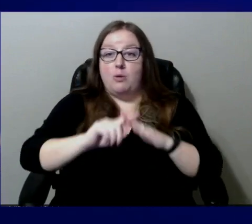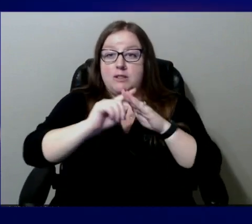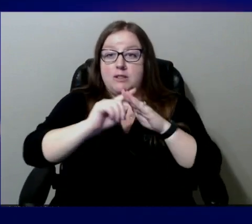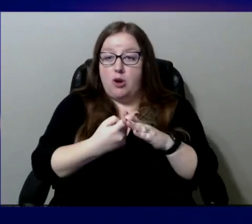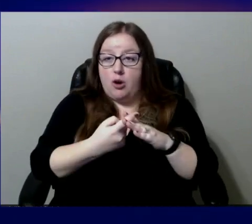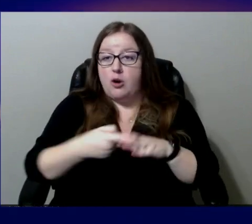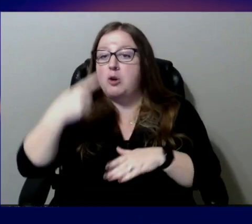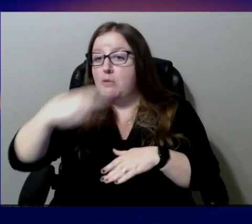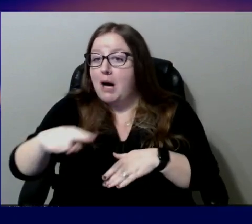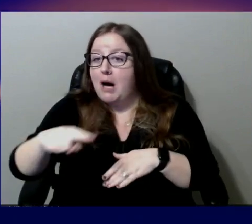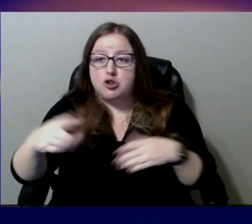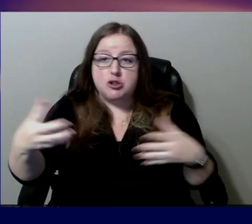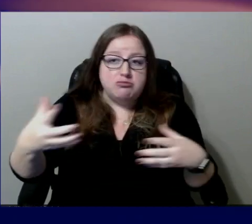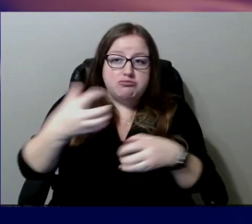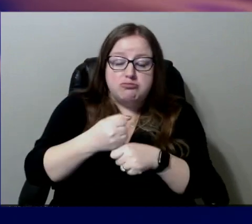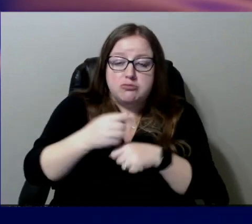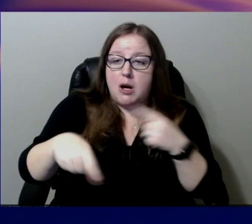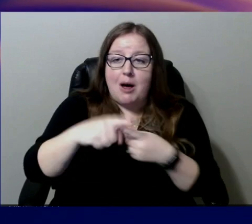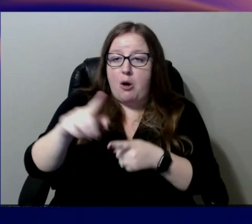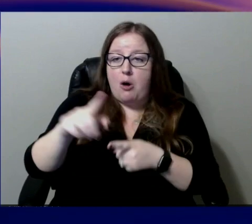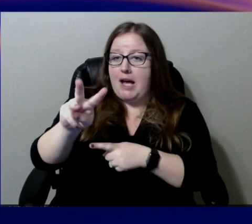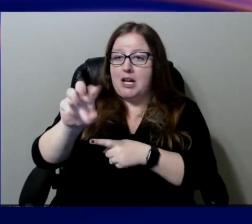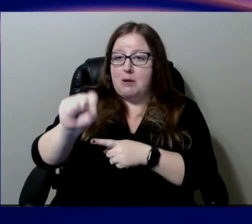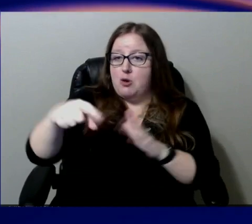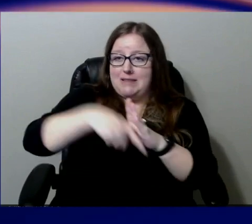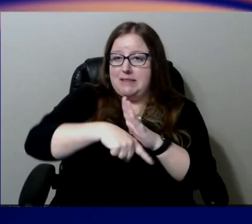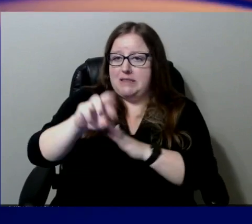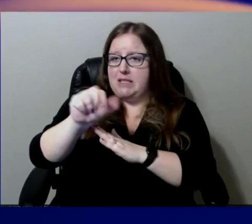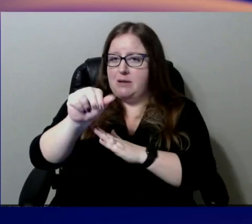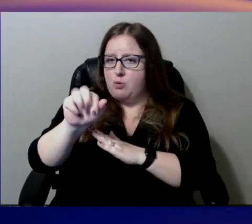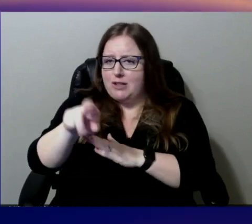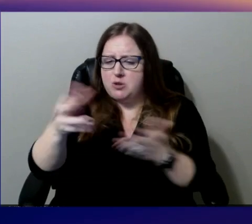a little bit about what AWS DeepRacer is about? Yeah? - Yeah, of course.